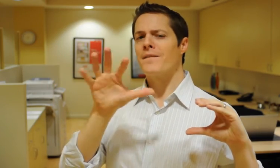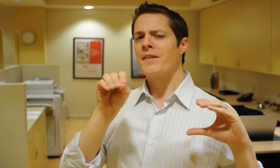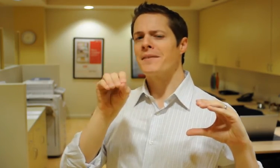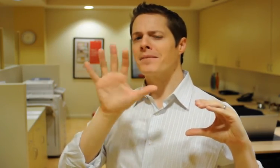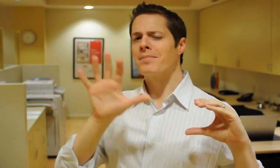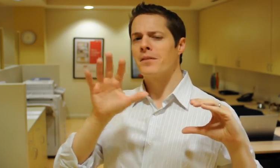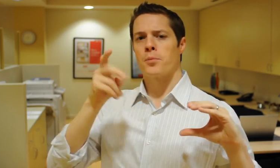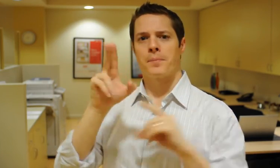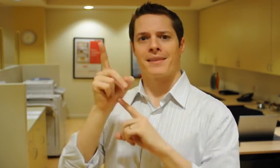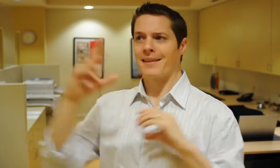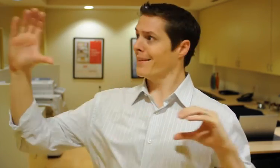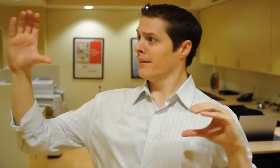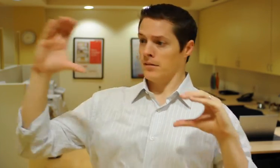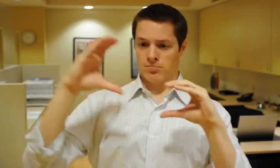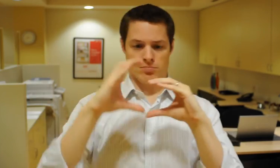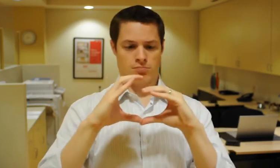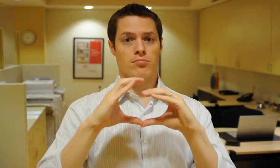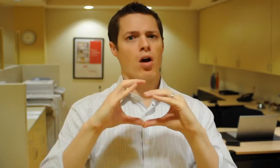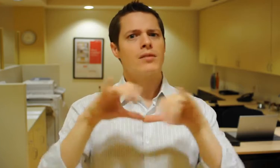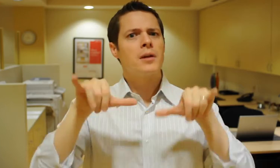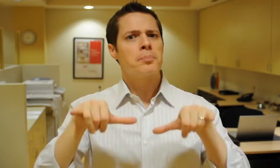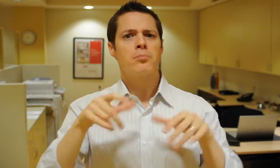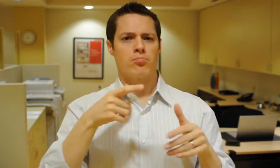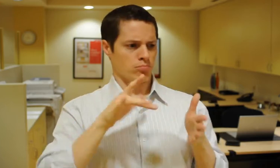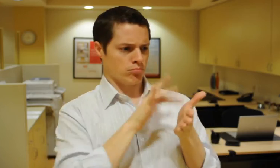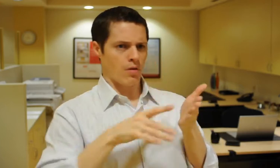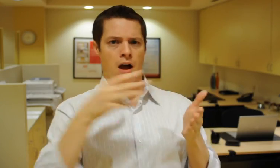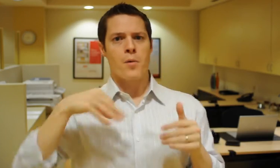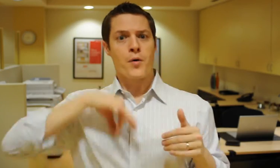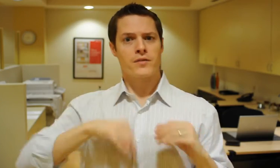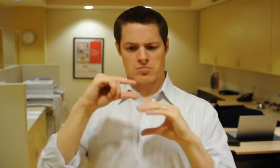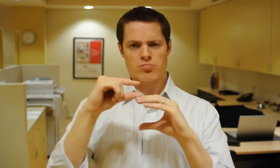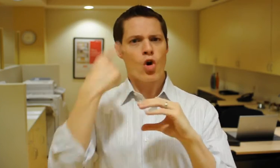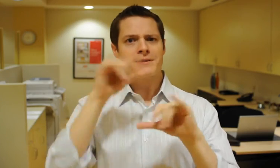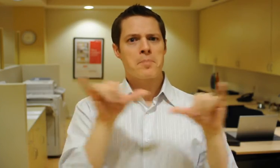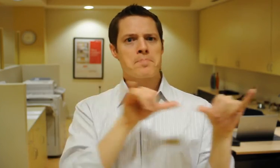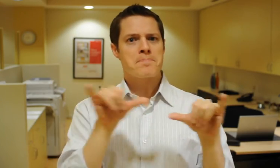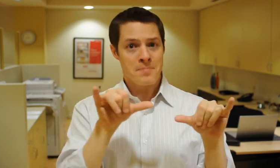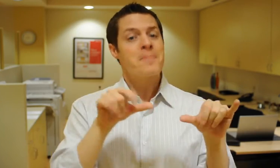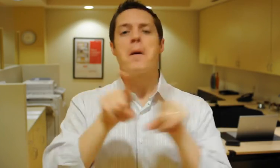Thus, the reimbursement to them is adjusted. They recoup their expenses and post a similar reasonable per-minute profit.